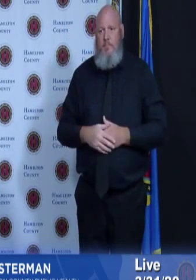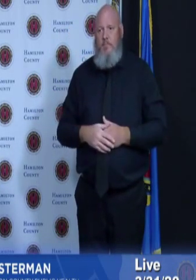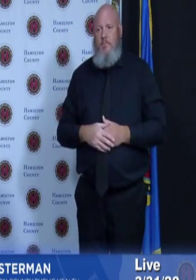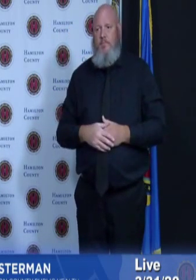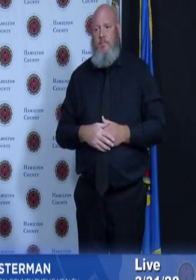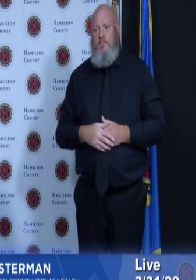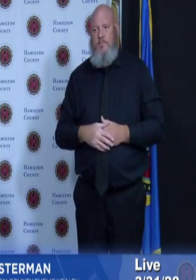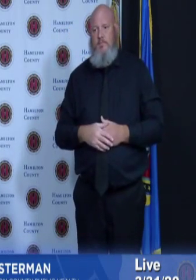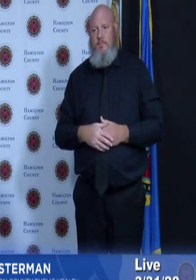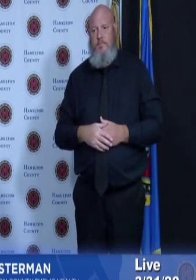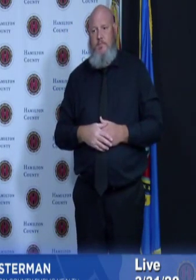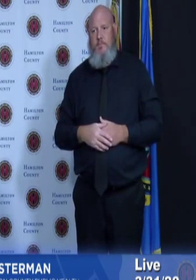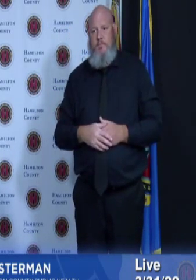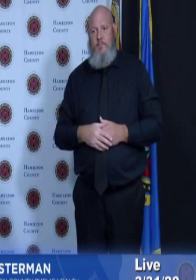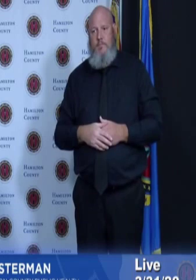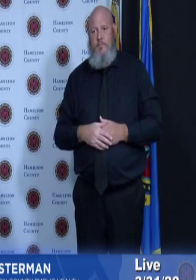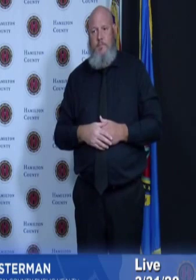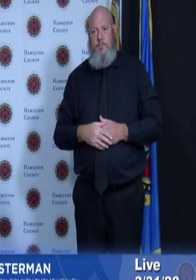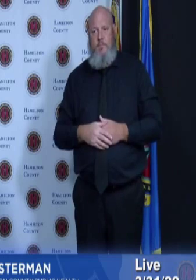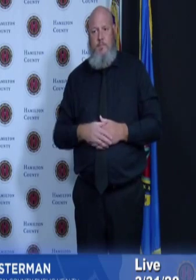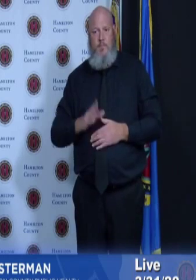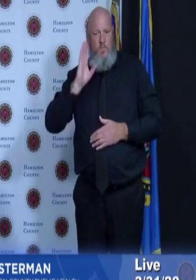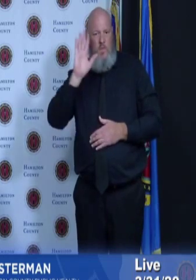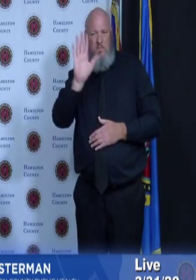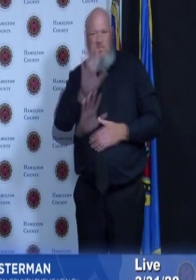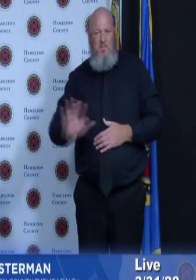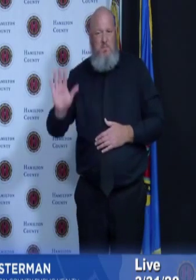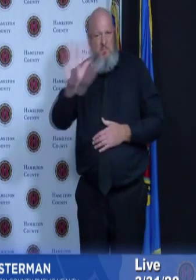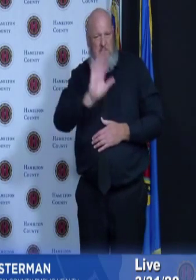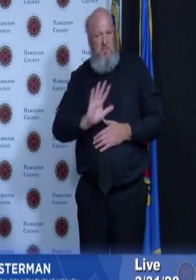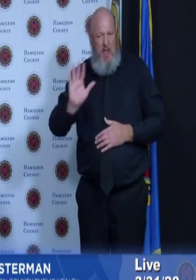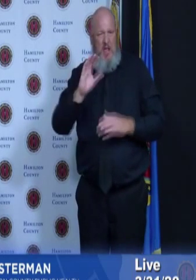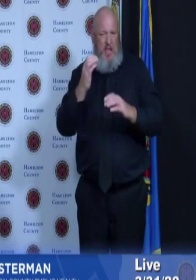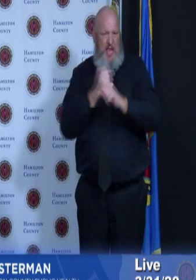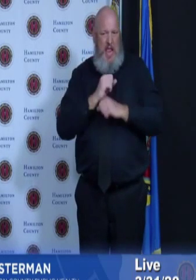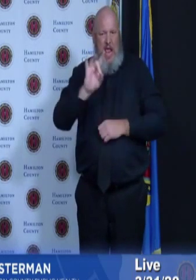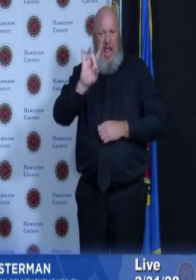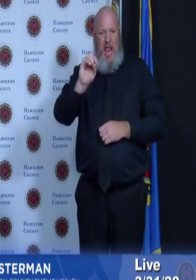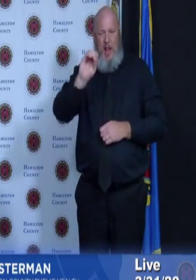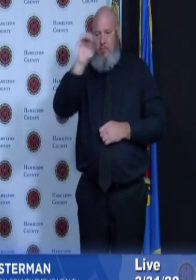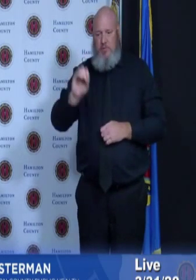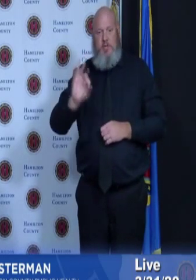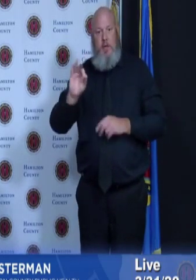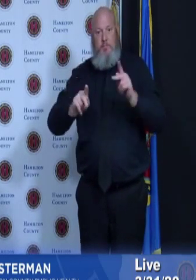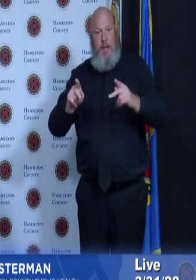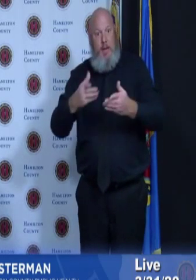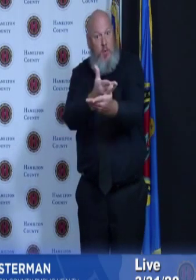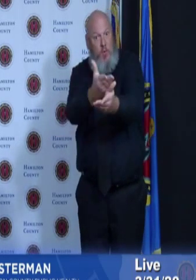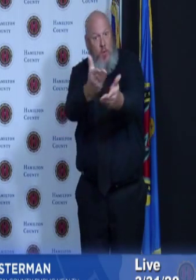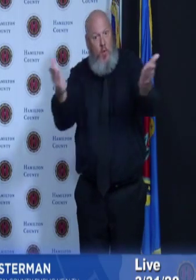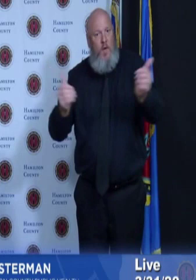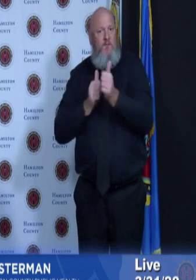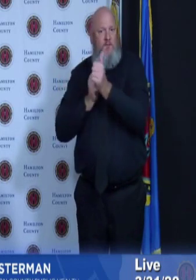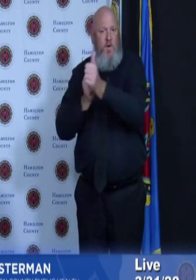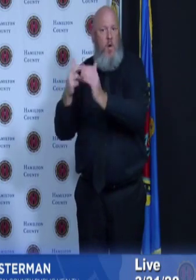try and increase and improve but it does take time and it does take legal opinions to work through some of those more difficult scenarios but I can